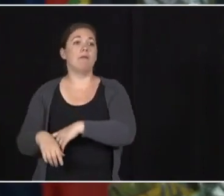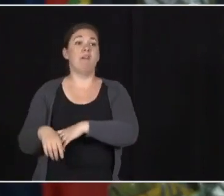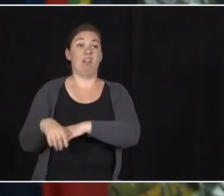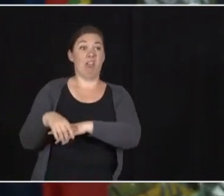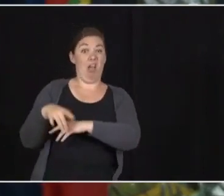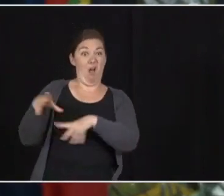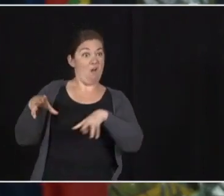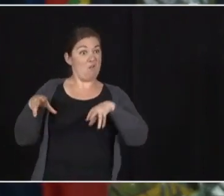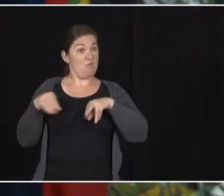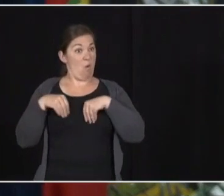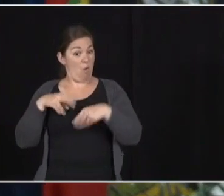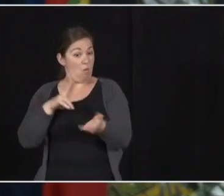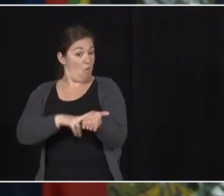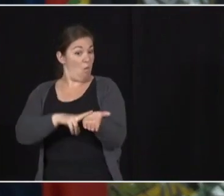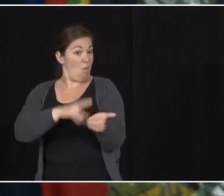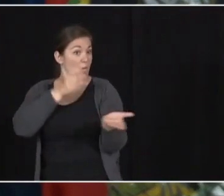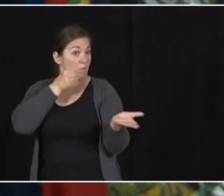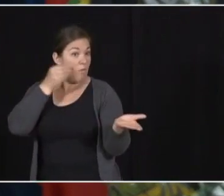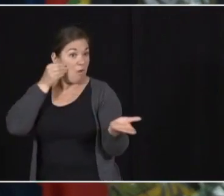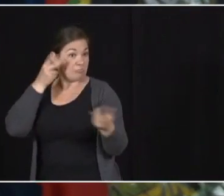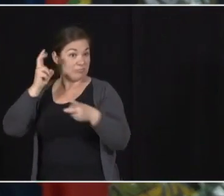like one that owns one of the properties documented in the Canadian forces report.